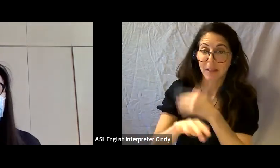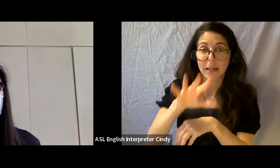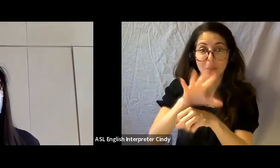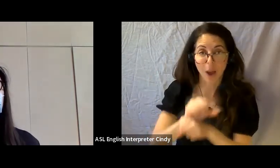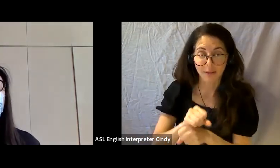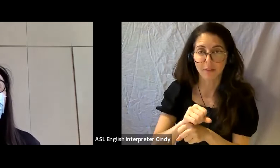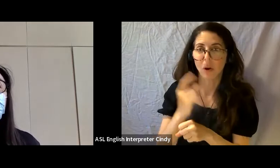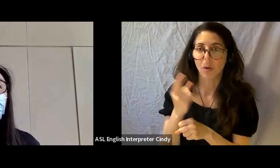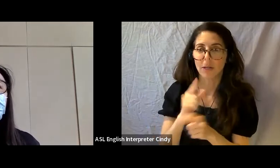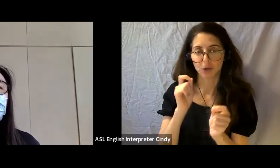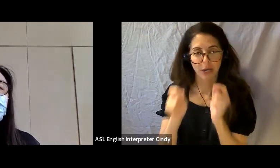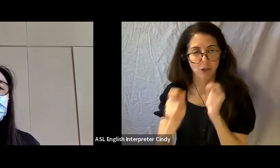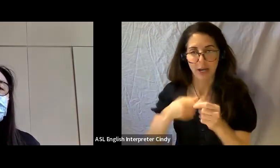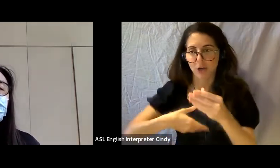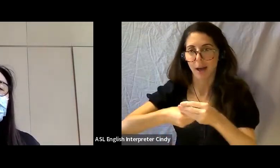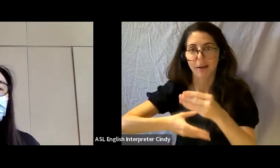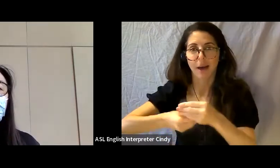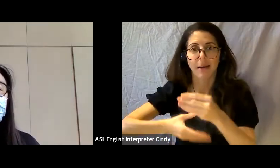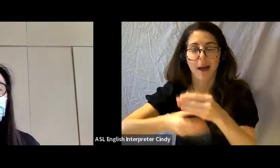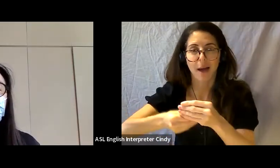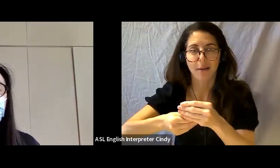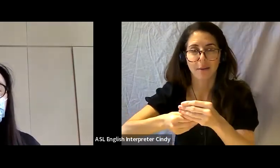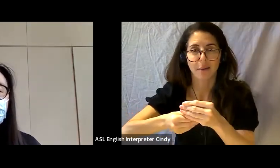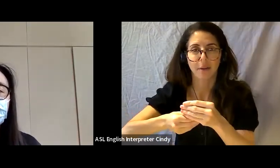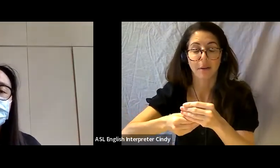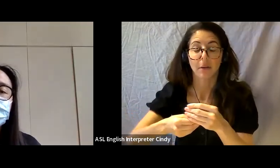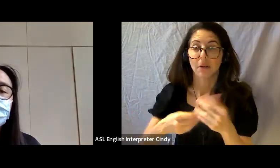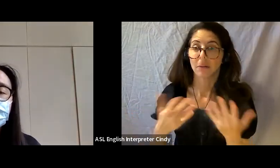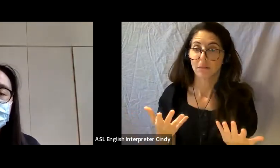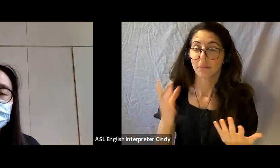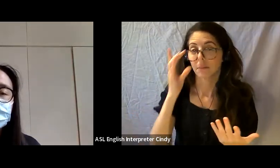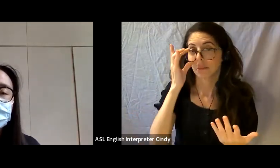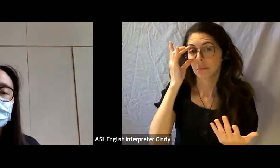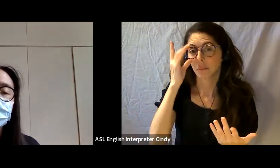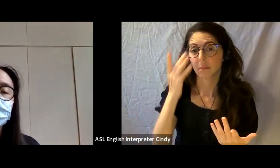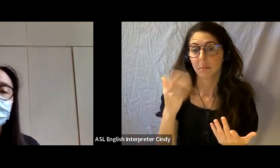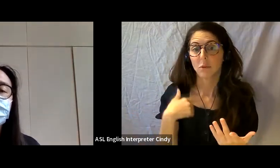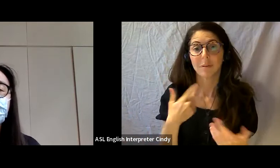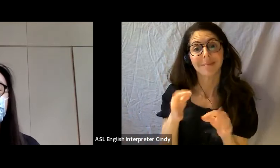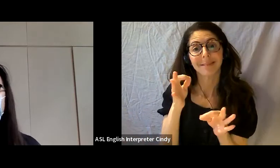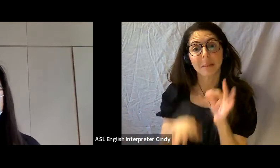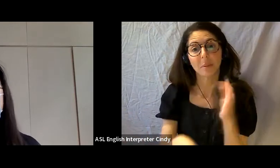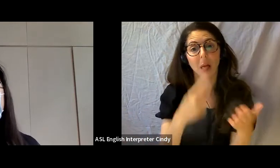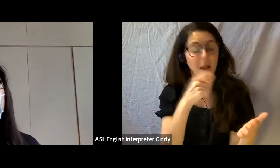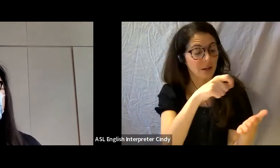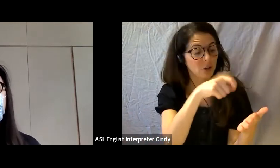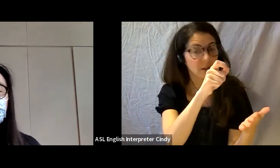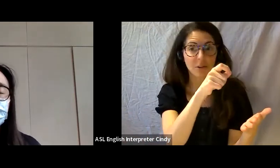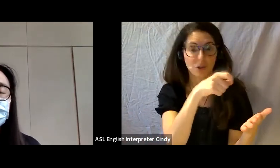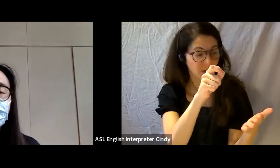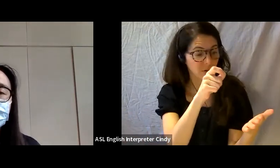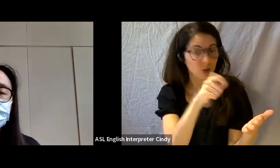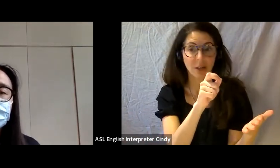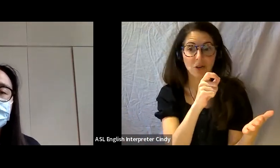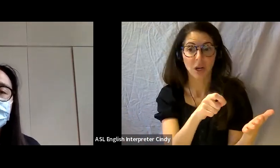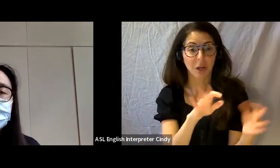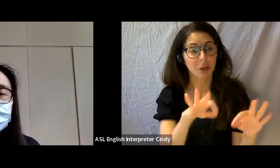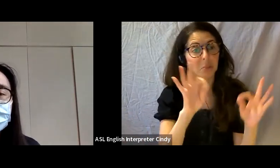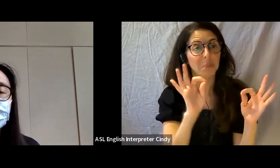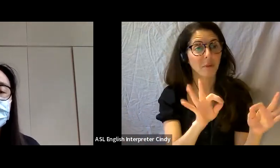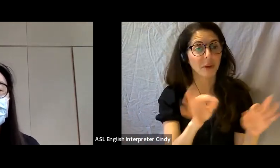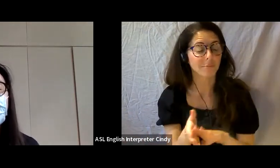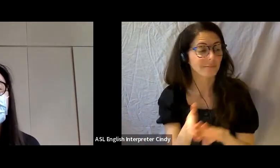we don't look just to a checklist, to which we can perfectly comply and never look at, but rather